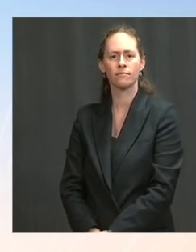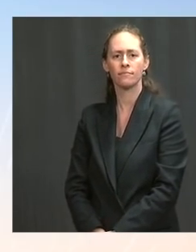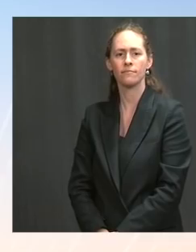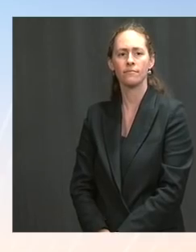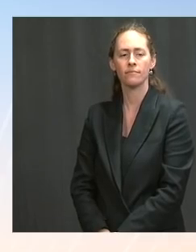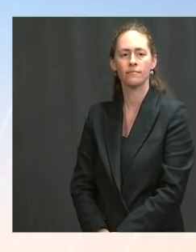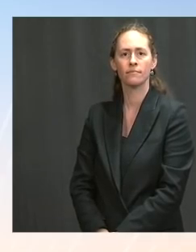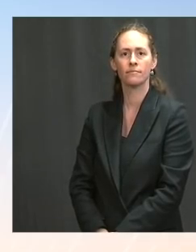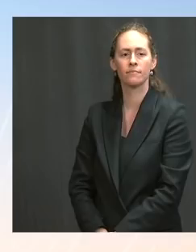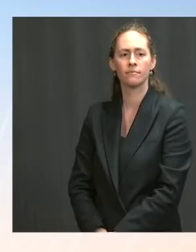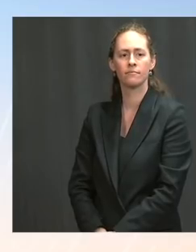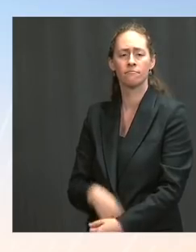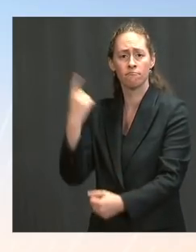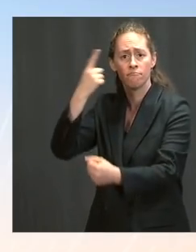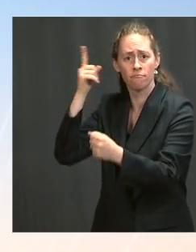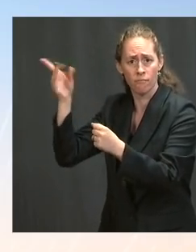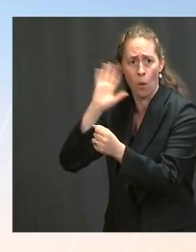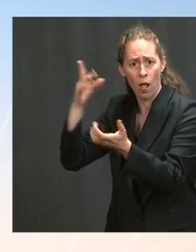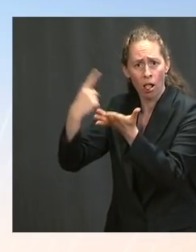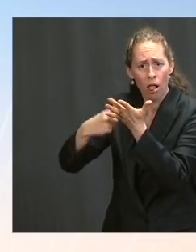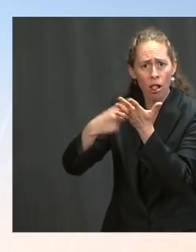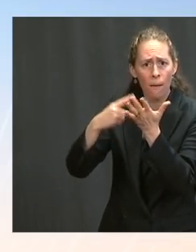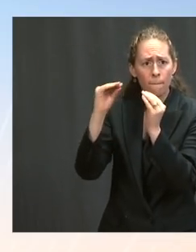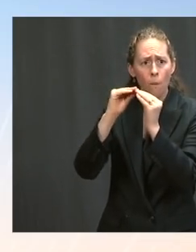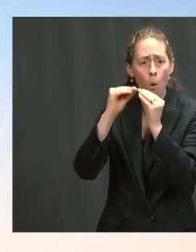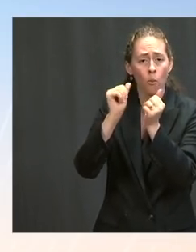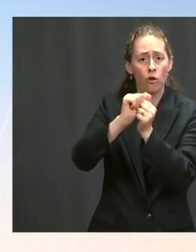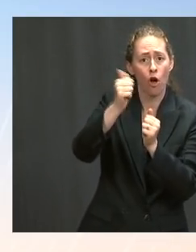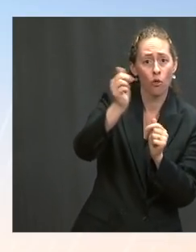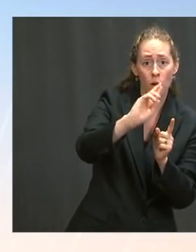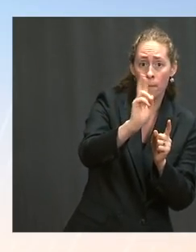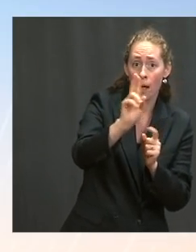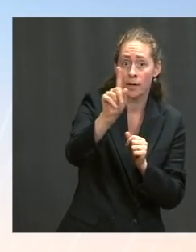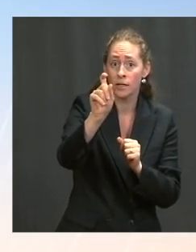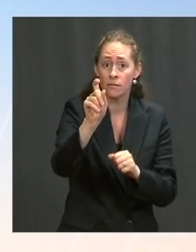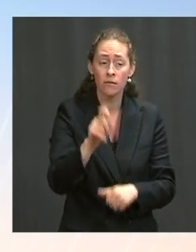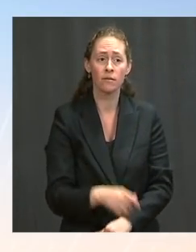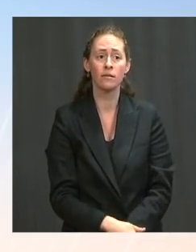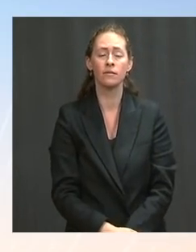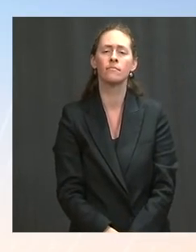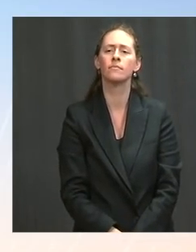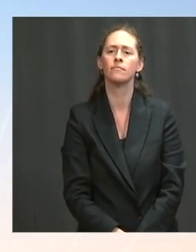Ms. Psaki: Well, let me first give you just a little bit of an update on what we have been doing over the last several days.